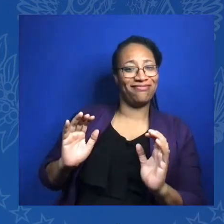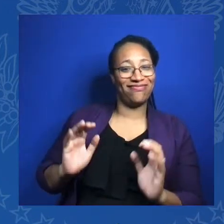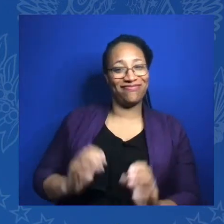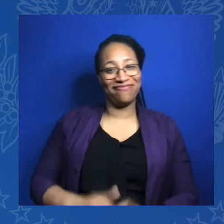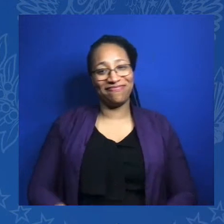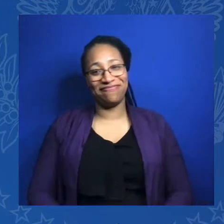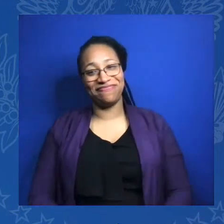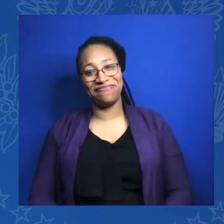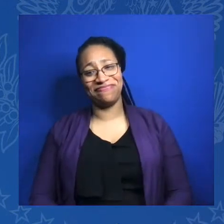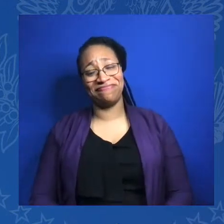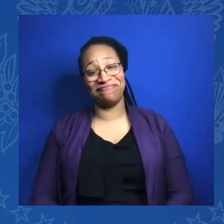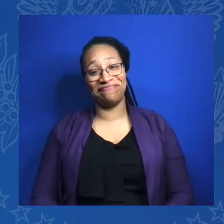You got it?